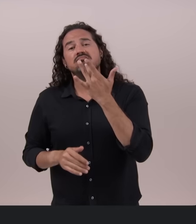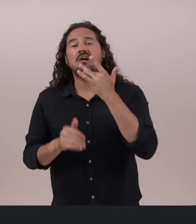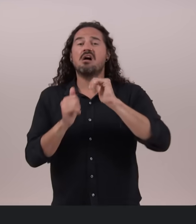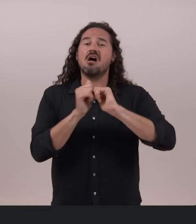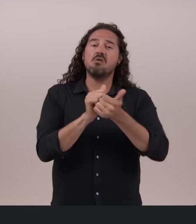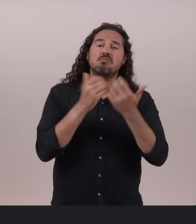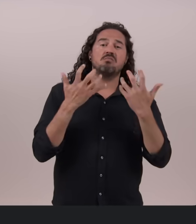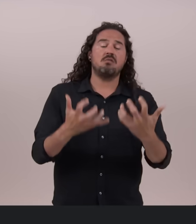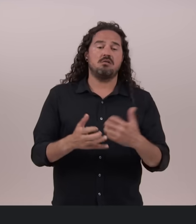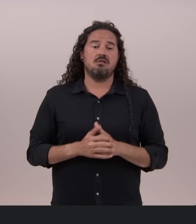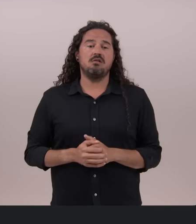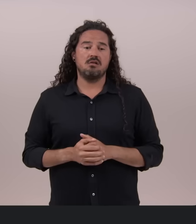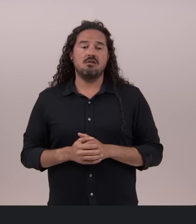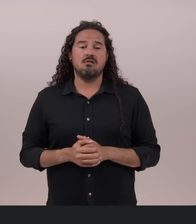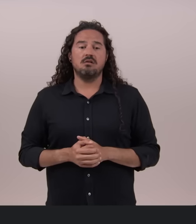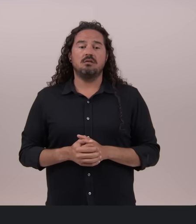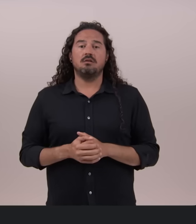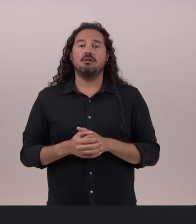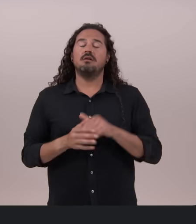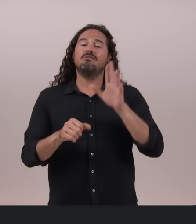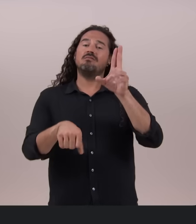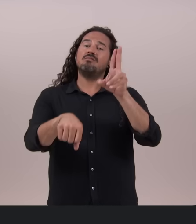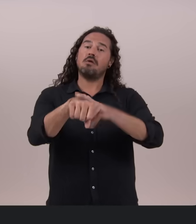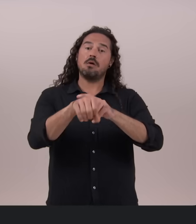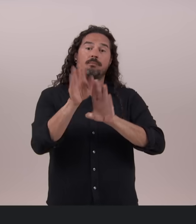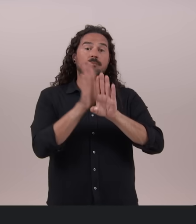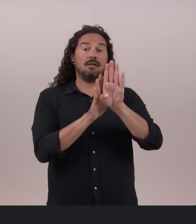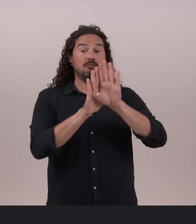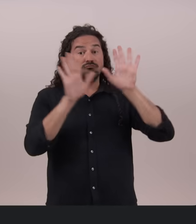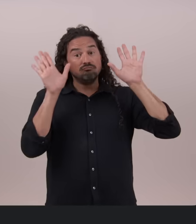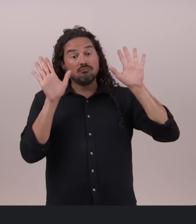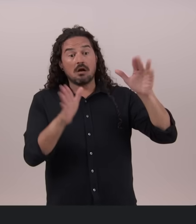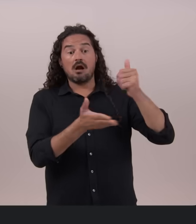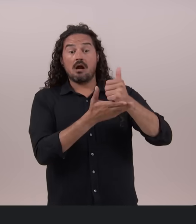And now, of course, building a great agent just isn't a single event;